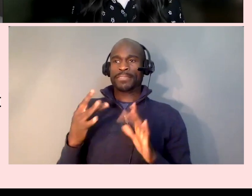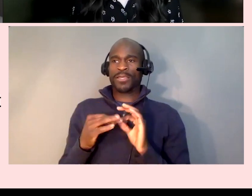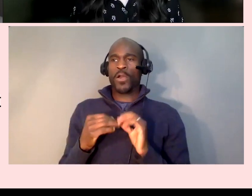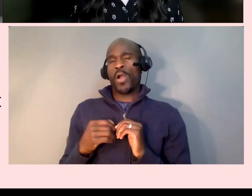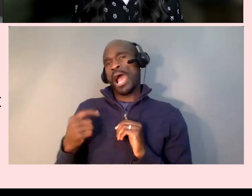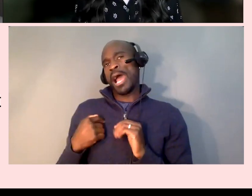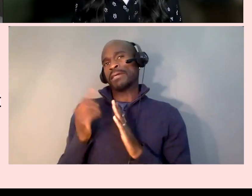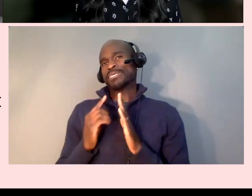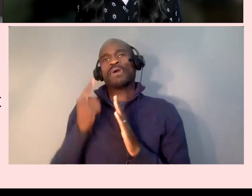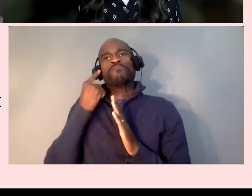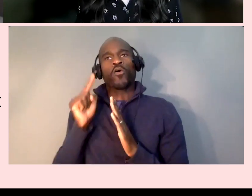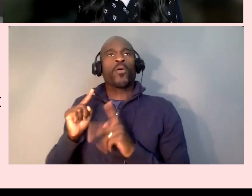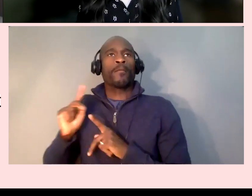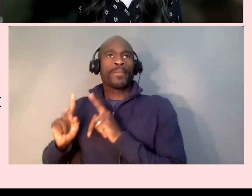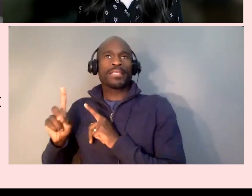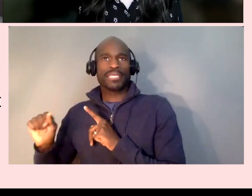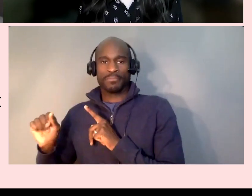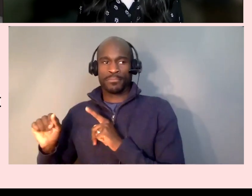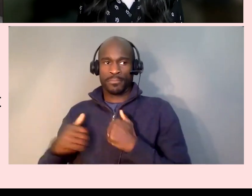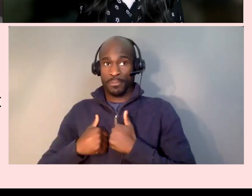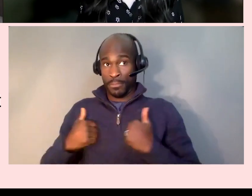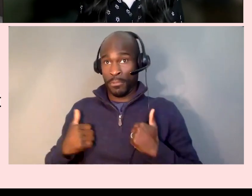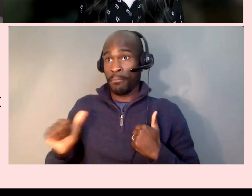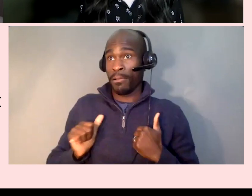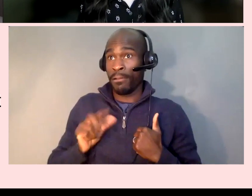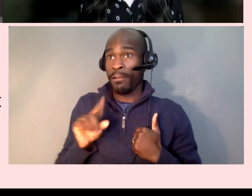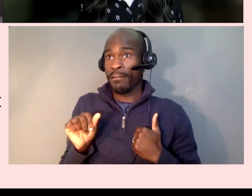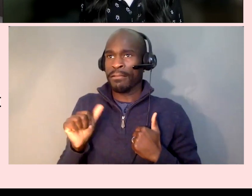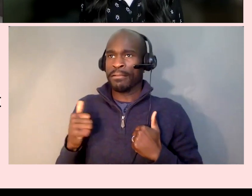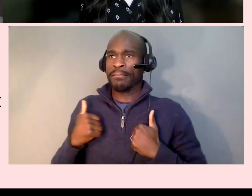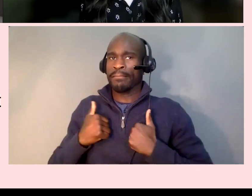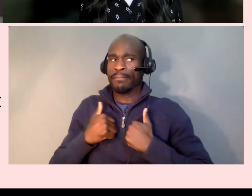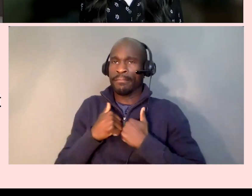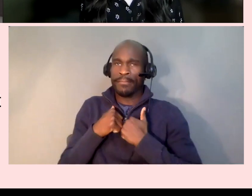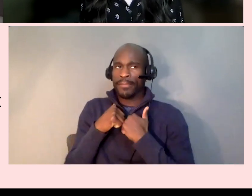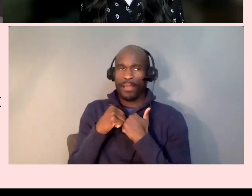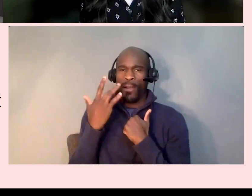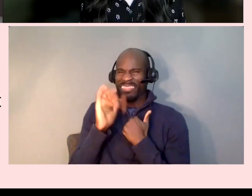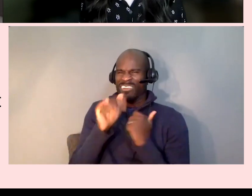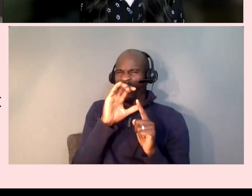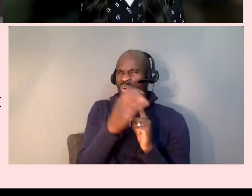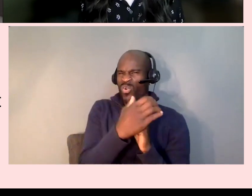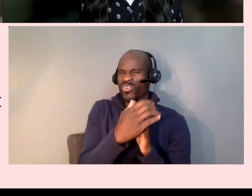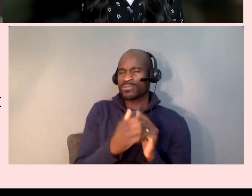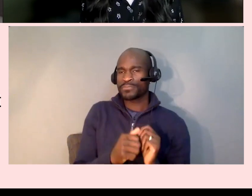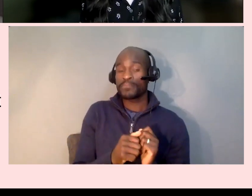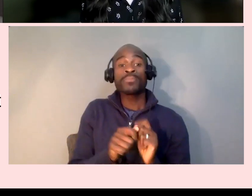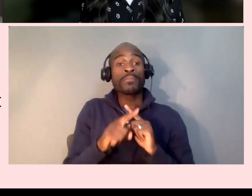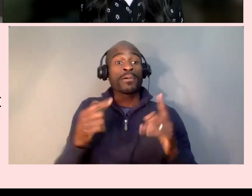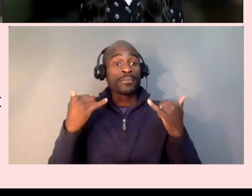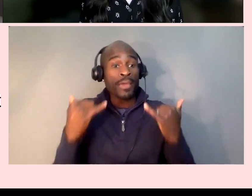um but now, I actually I've been doing work with um the IDSA ironically,